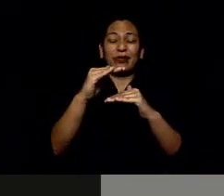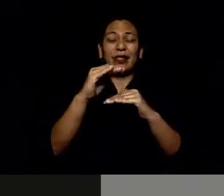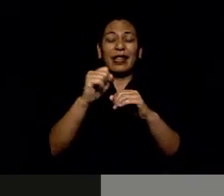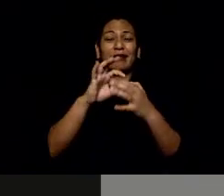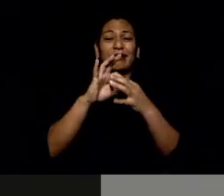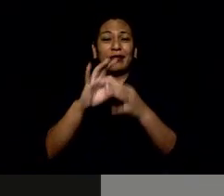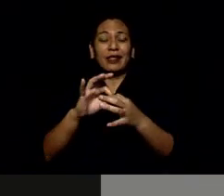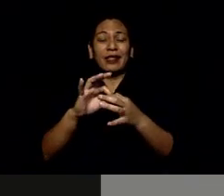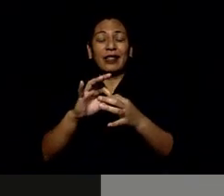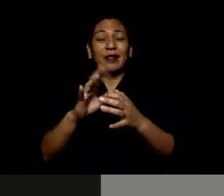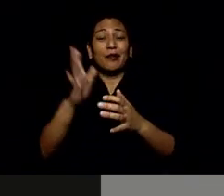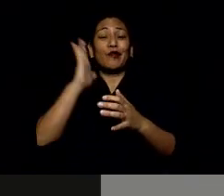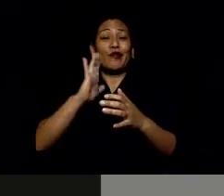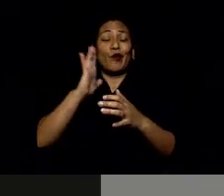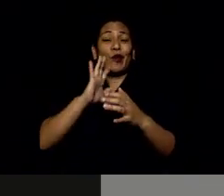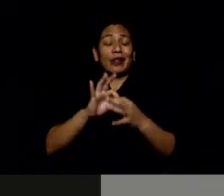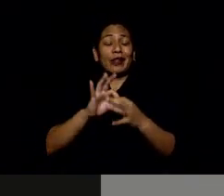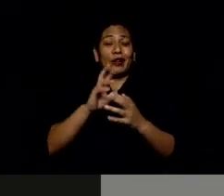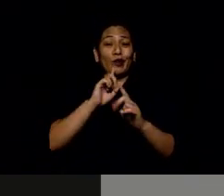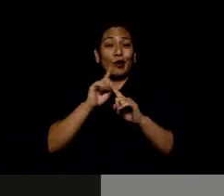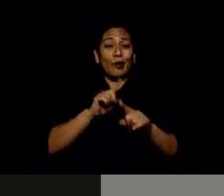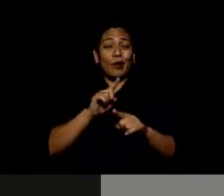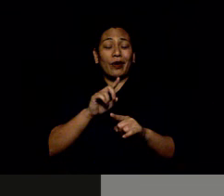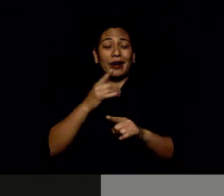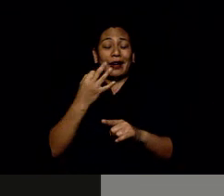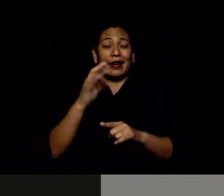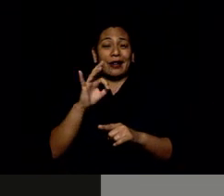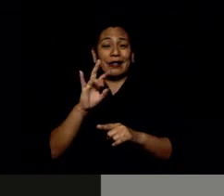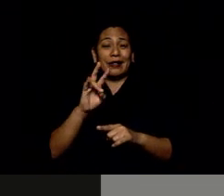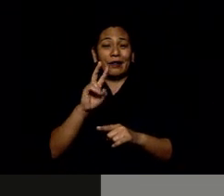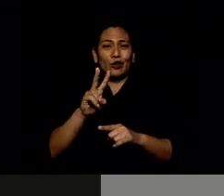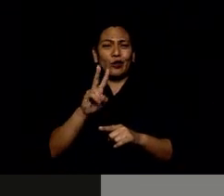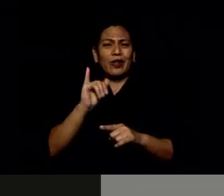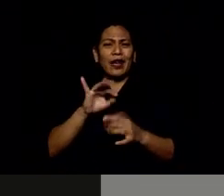And the standard run, what I've heard too, which